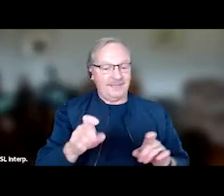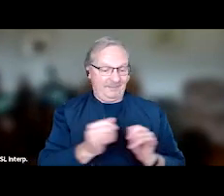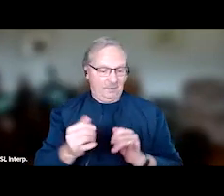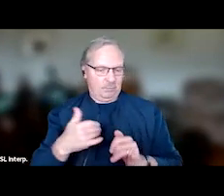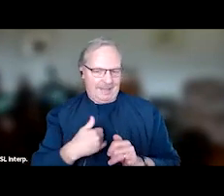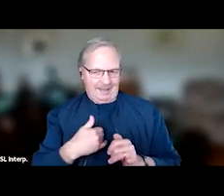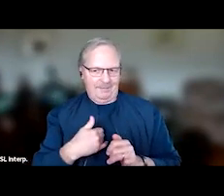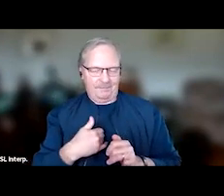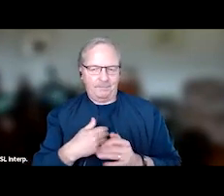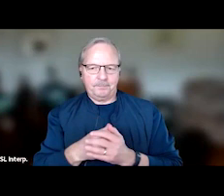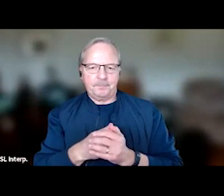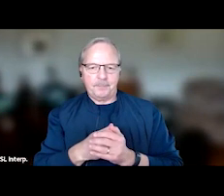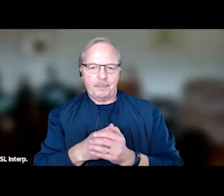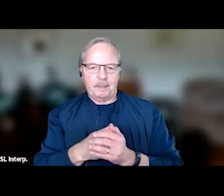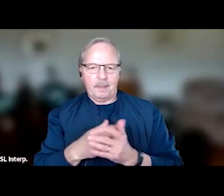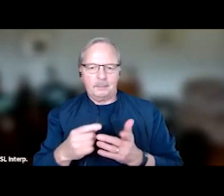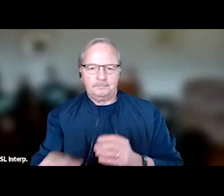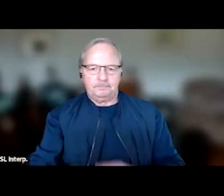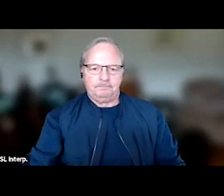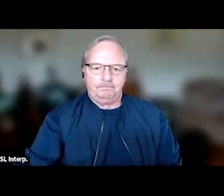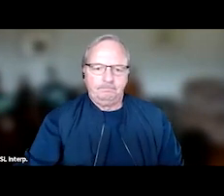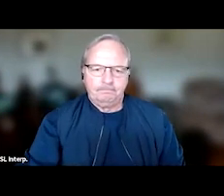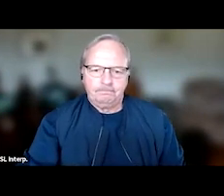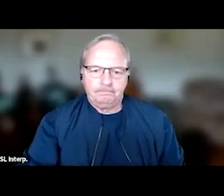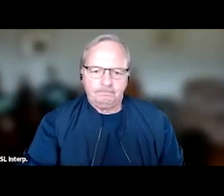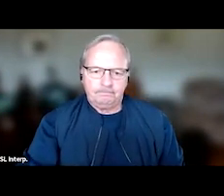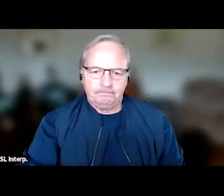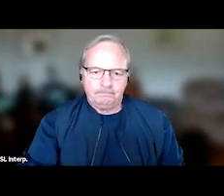as we assist them to exit homelessness,